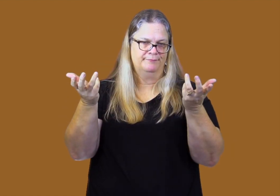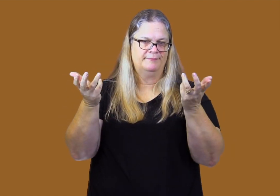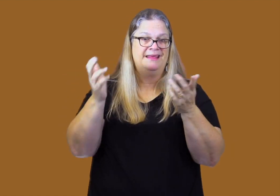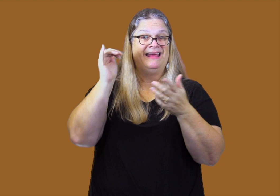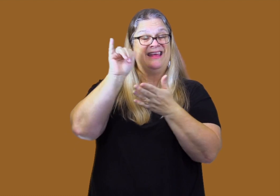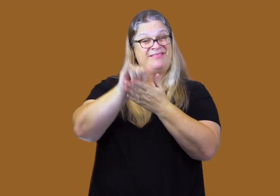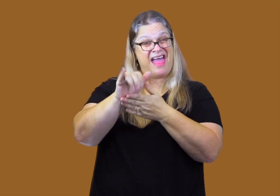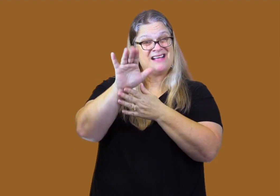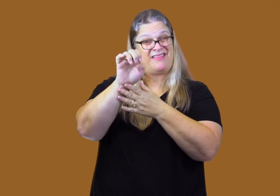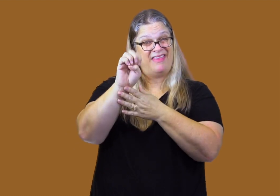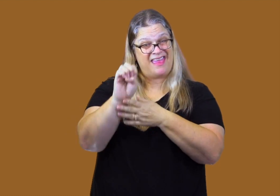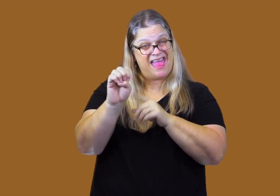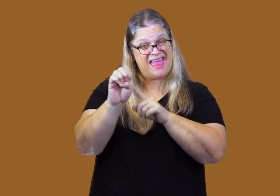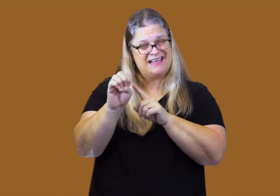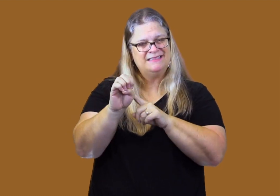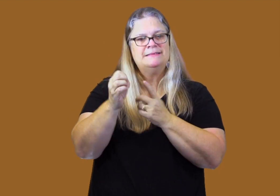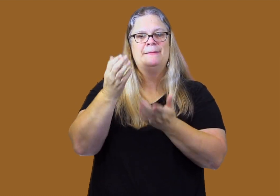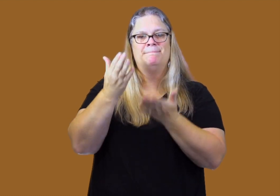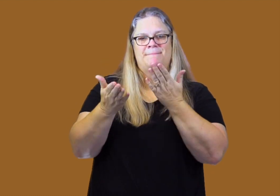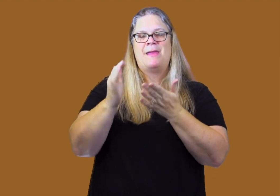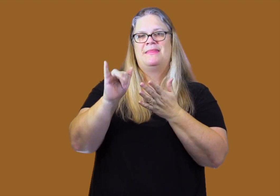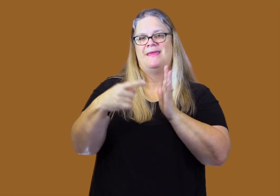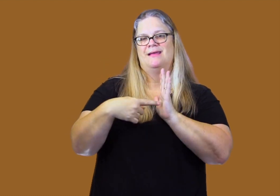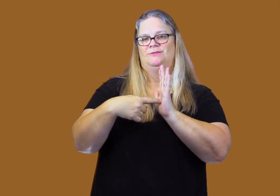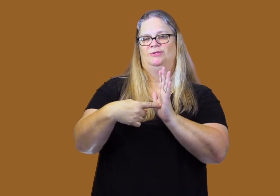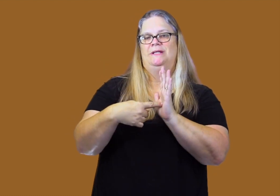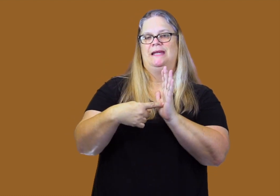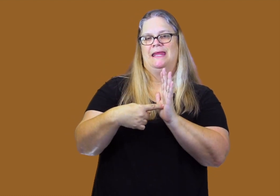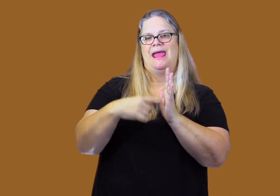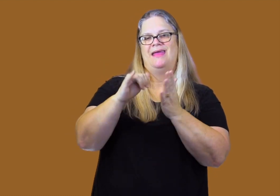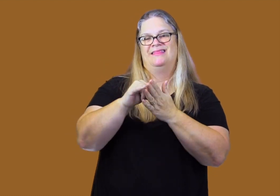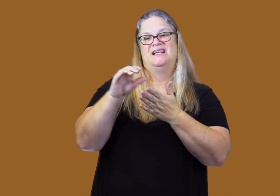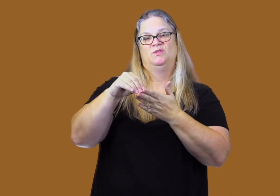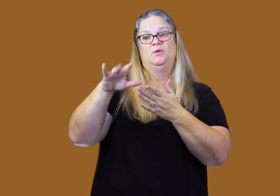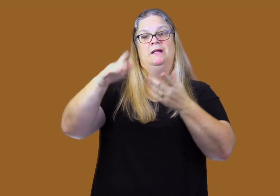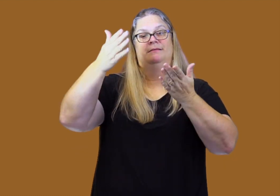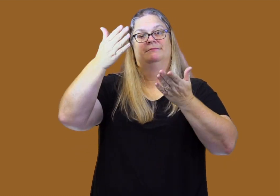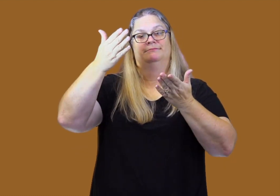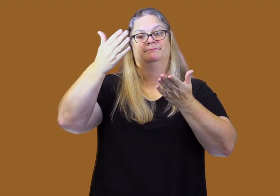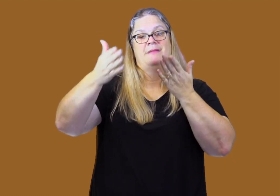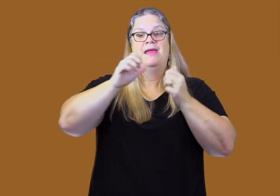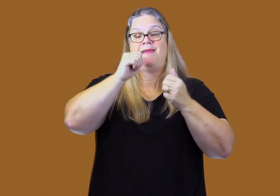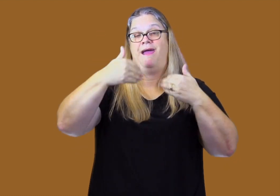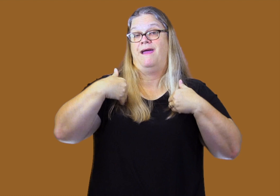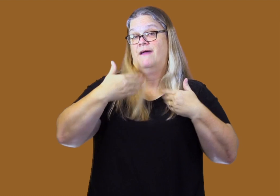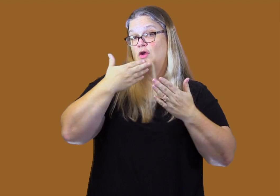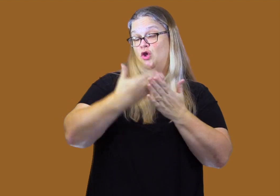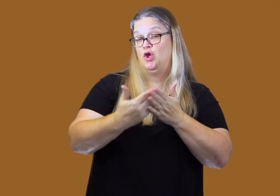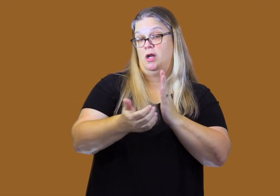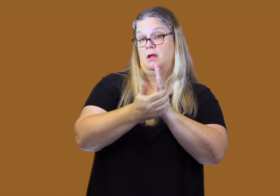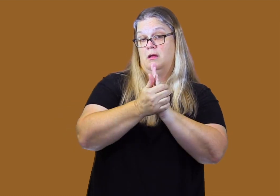If that is the case, that should be an indication, the student may not have good coping skills,